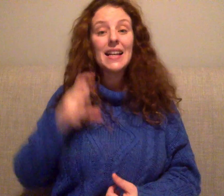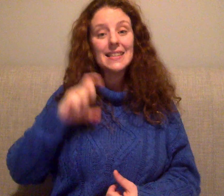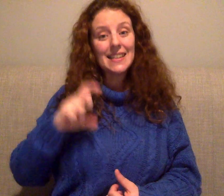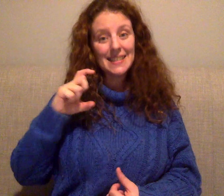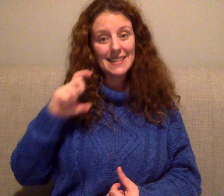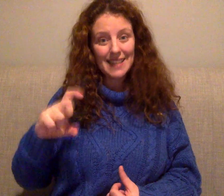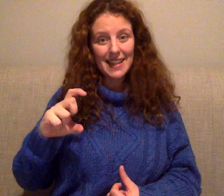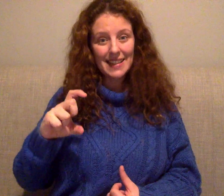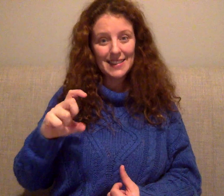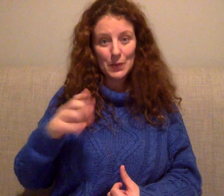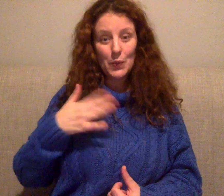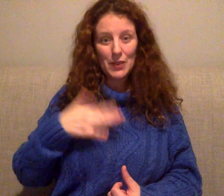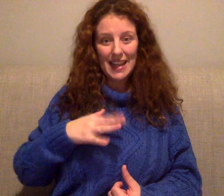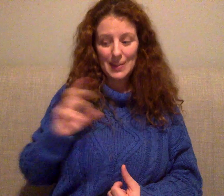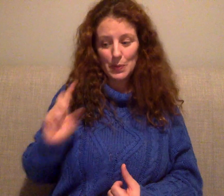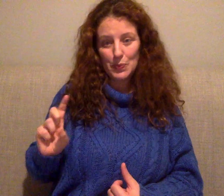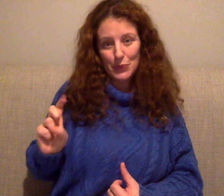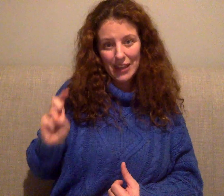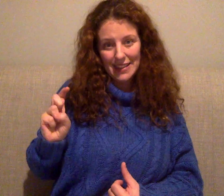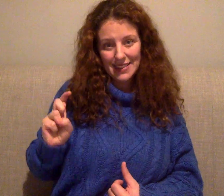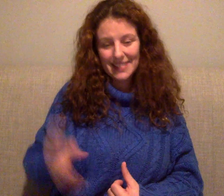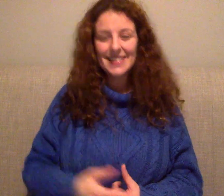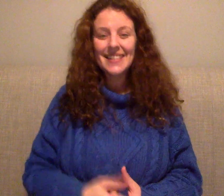You will need to click on CC [captions].